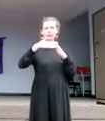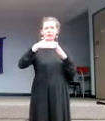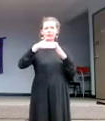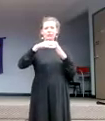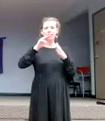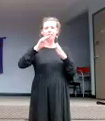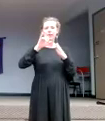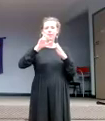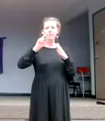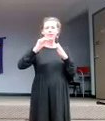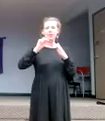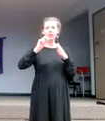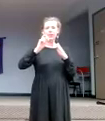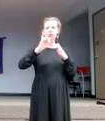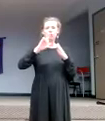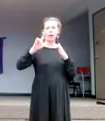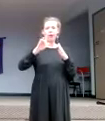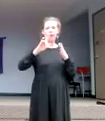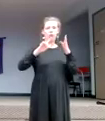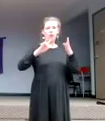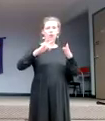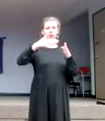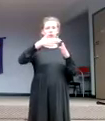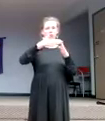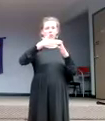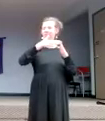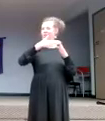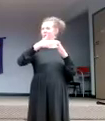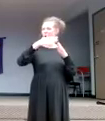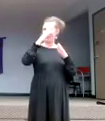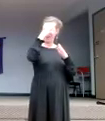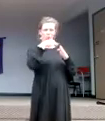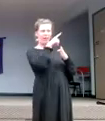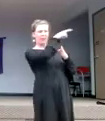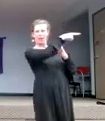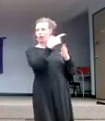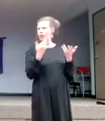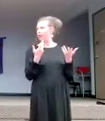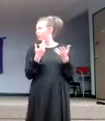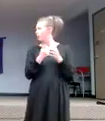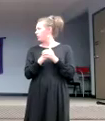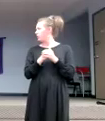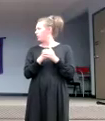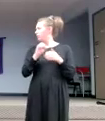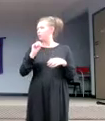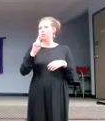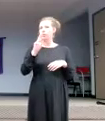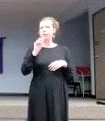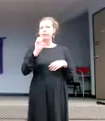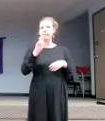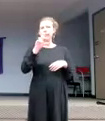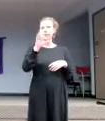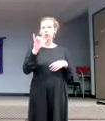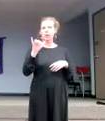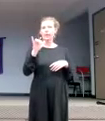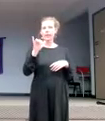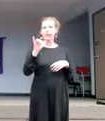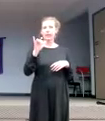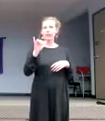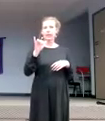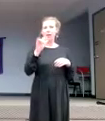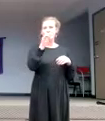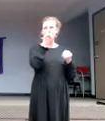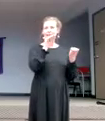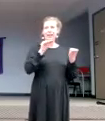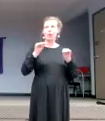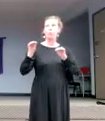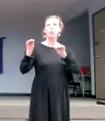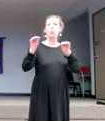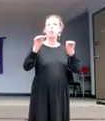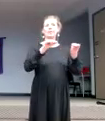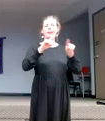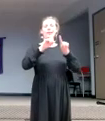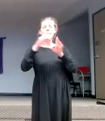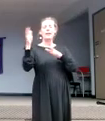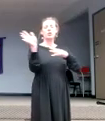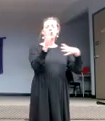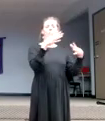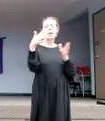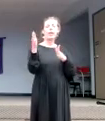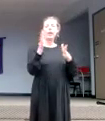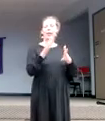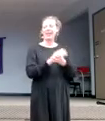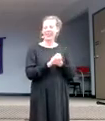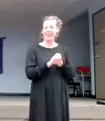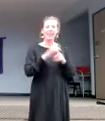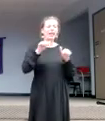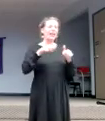on the summer lift station. This depends on the wind. Depends on the wind. This project